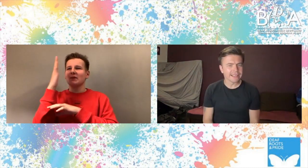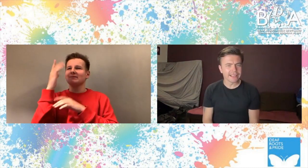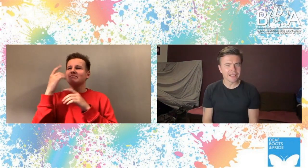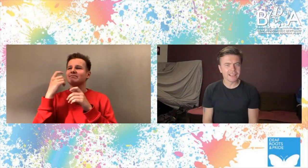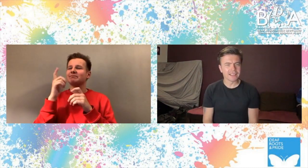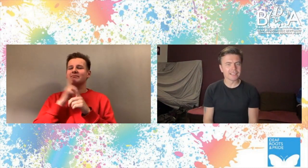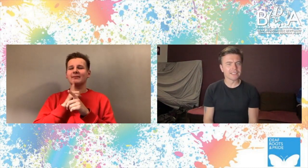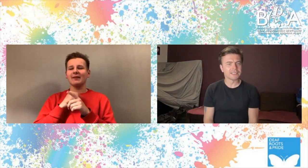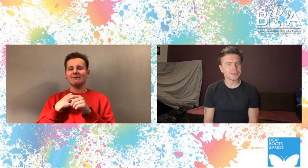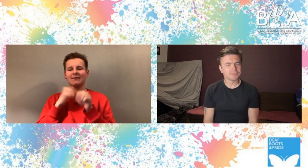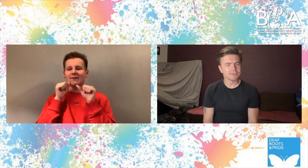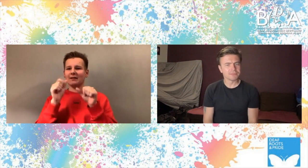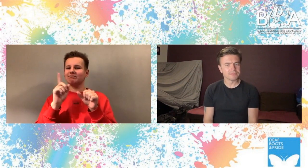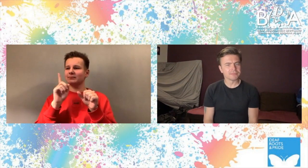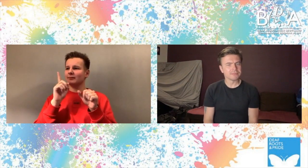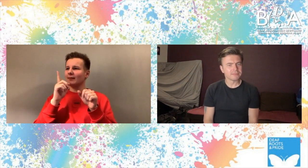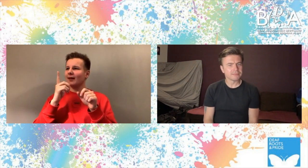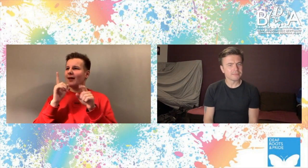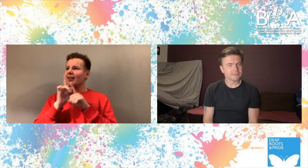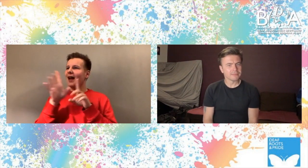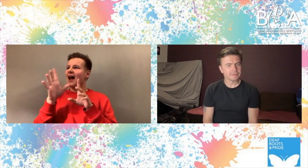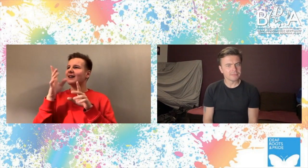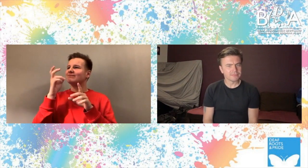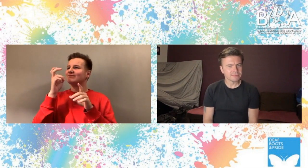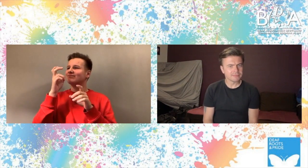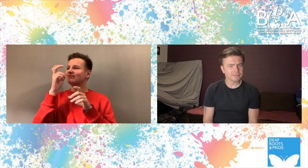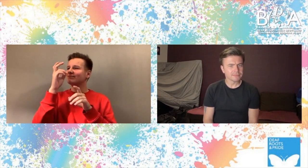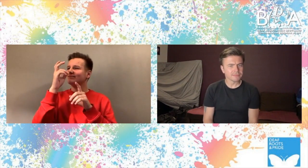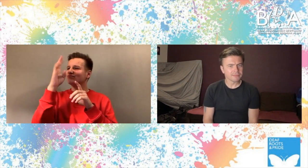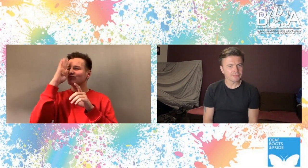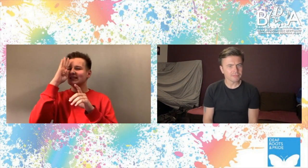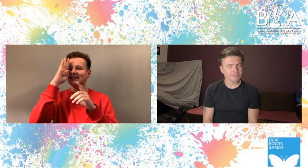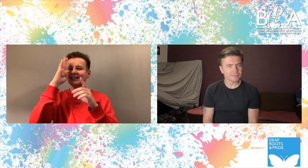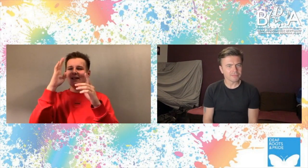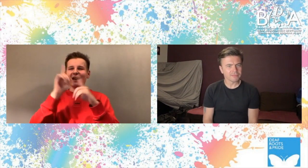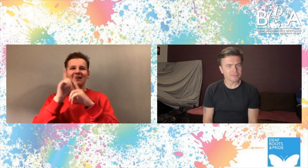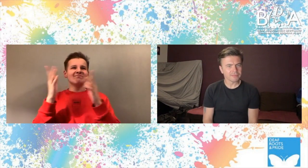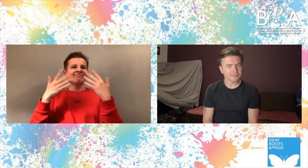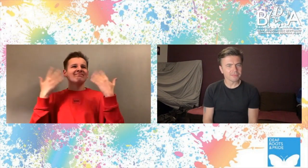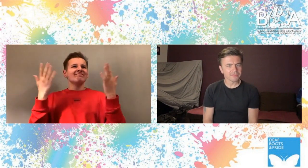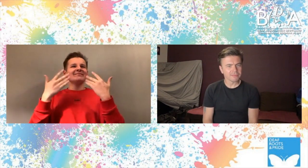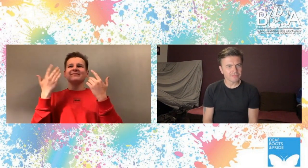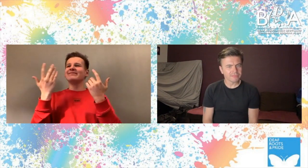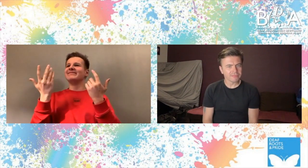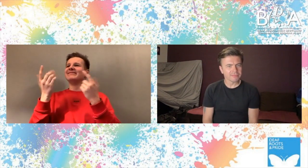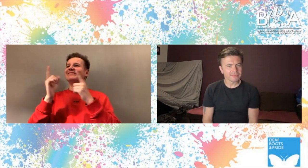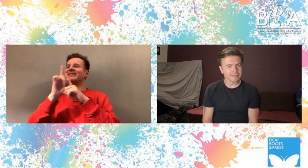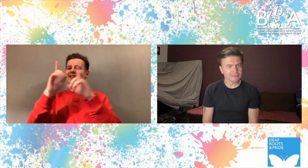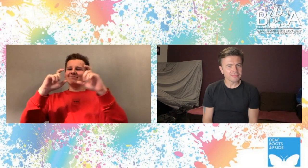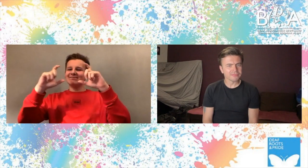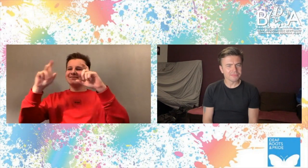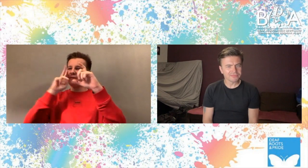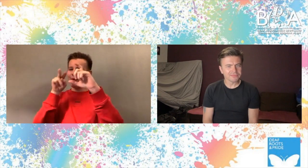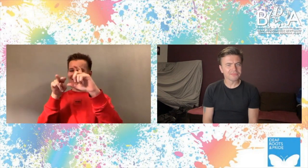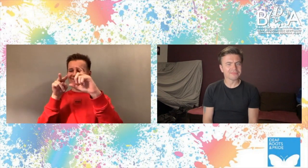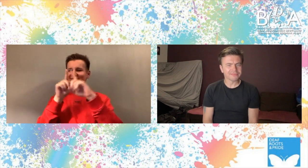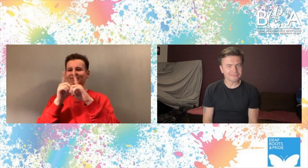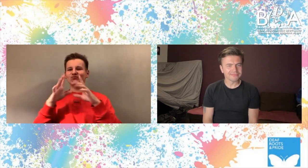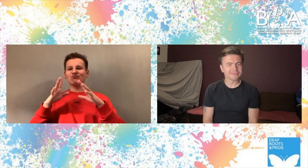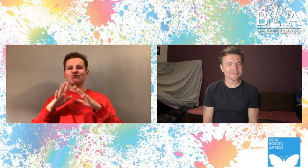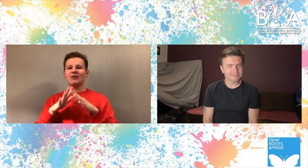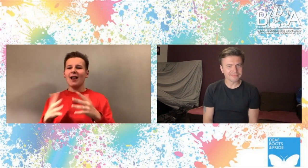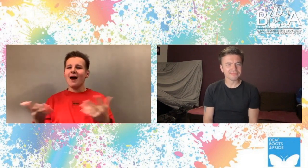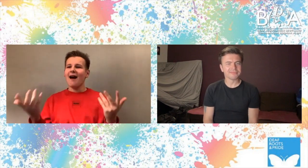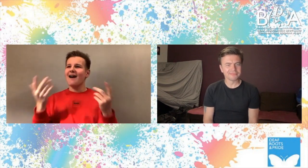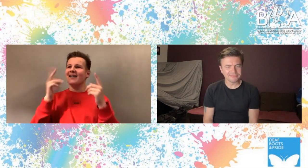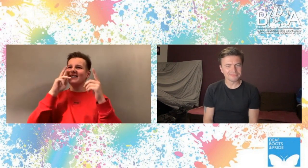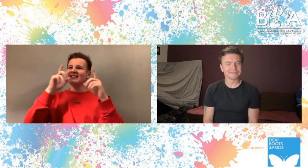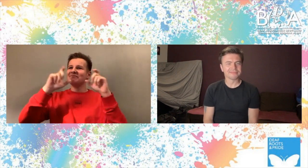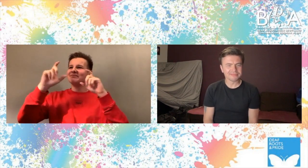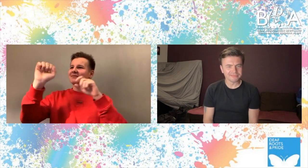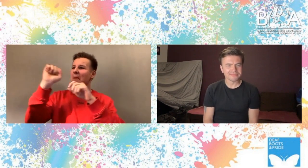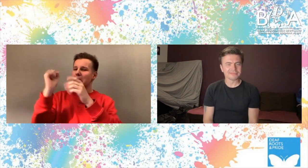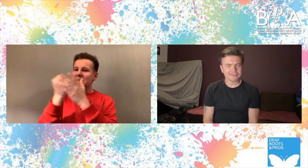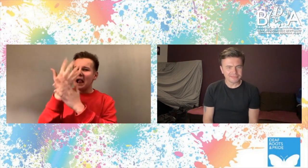It’s the smells, the life, the relaxation, the danger as well, potentially.